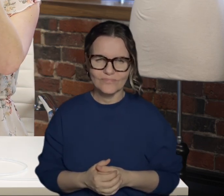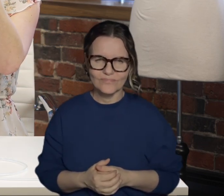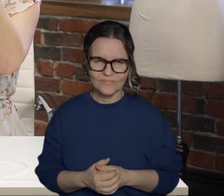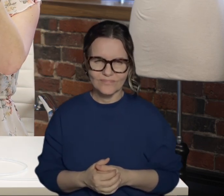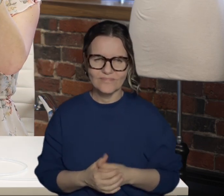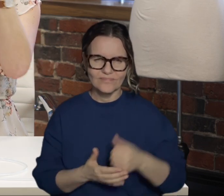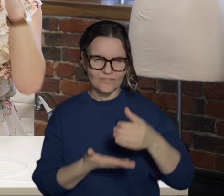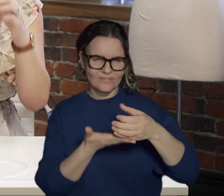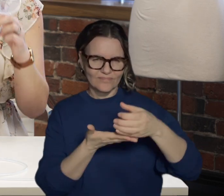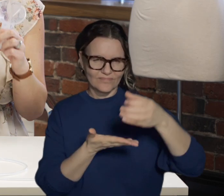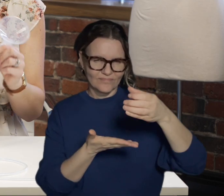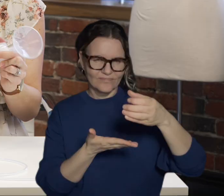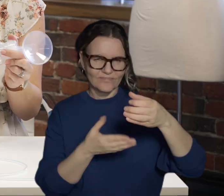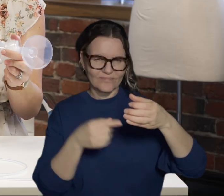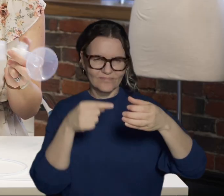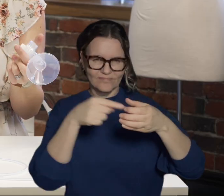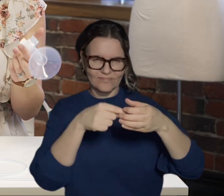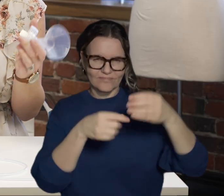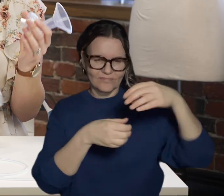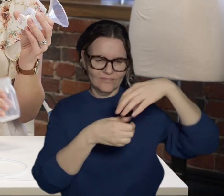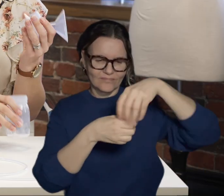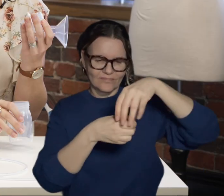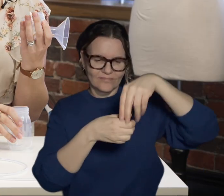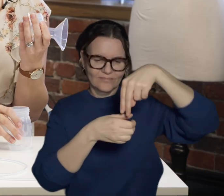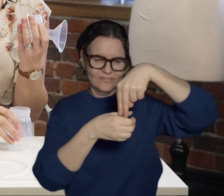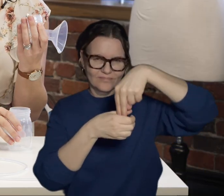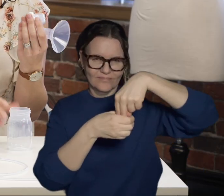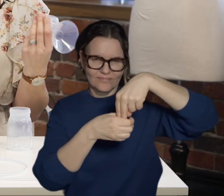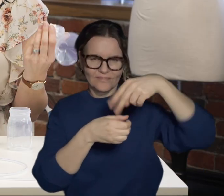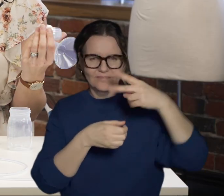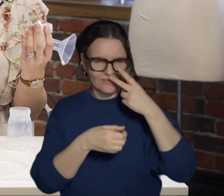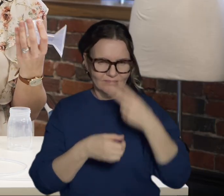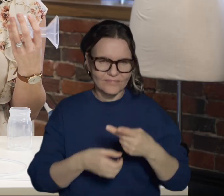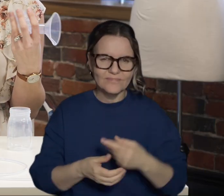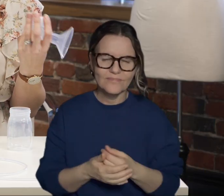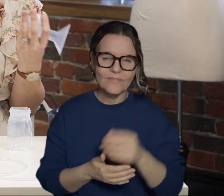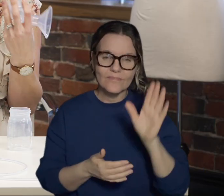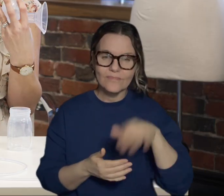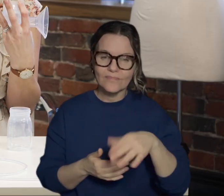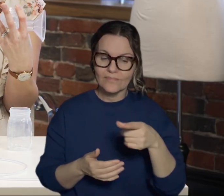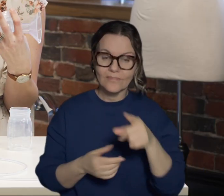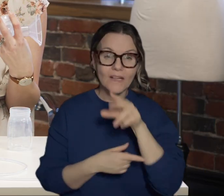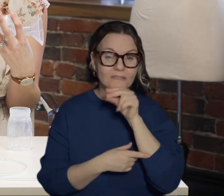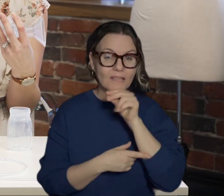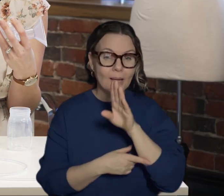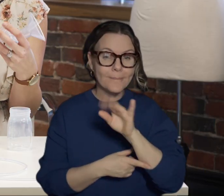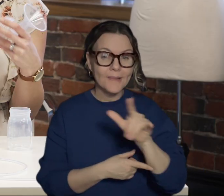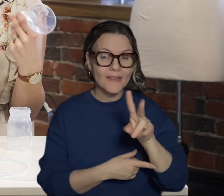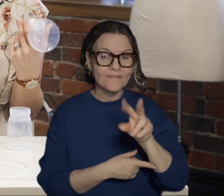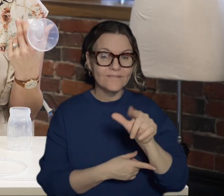bottle there the duckbill valve is recommended to be replaced around every 1 to 3 months and it's